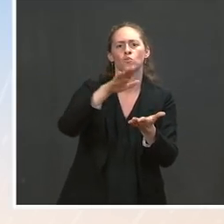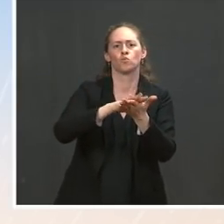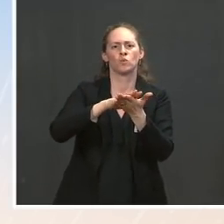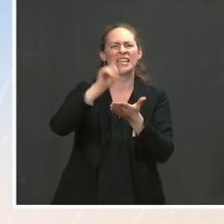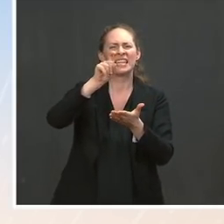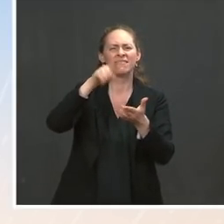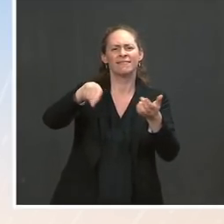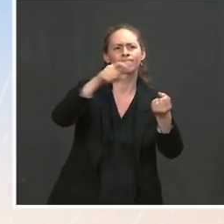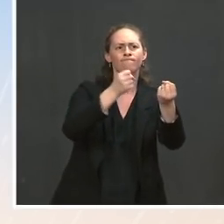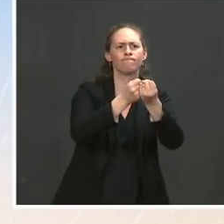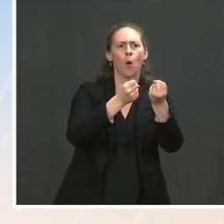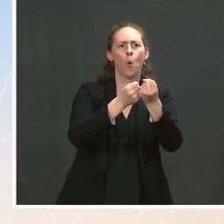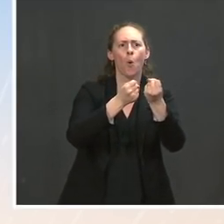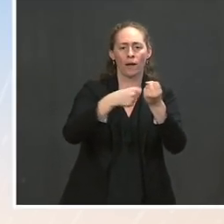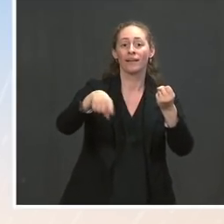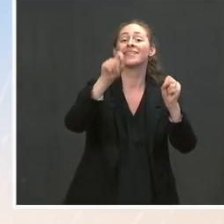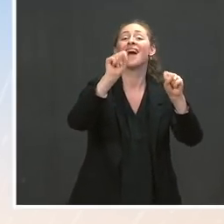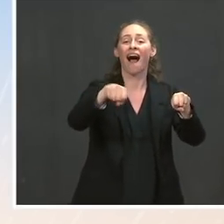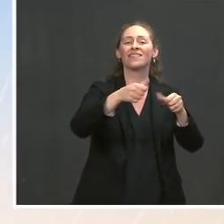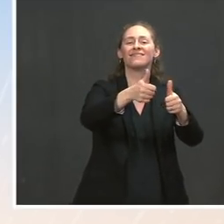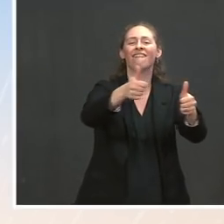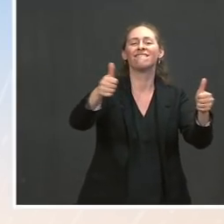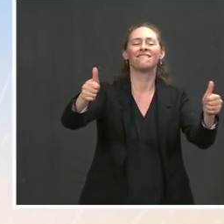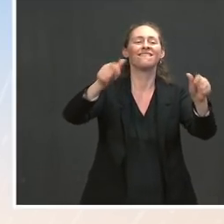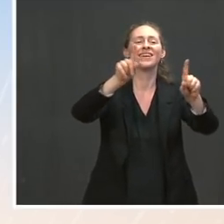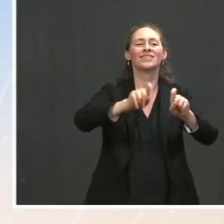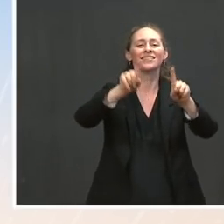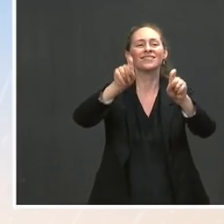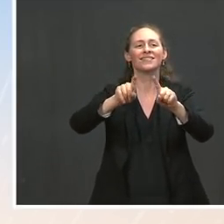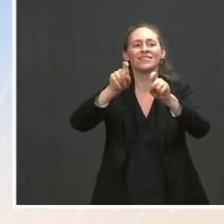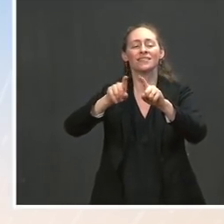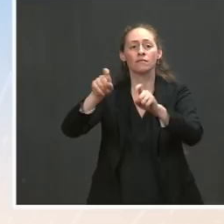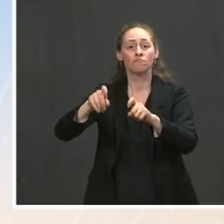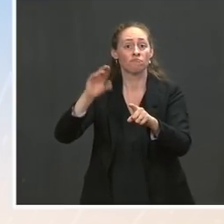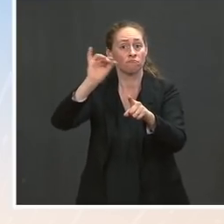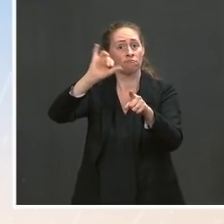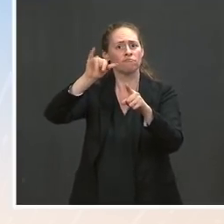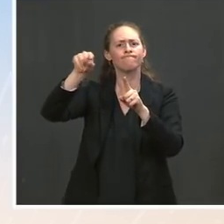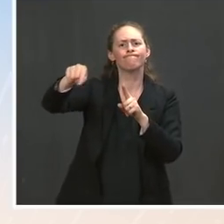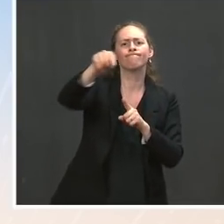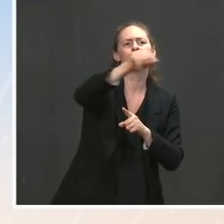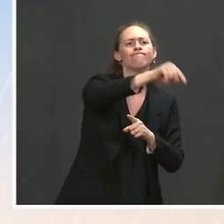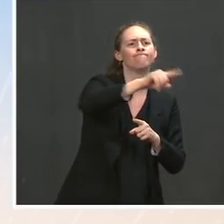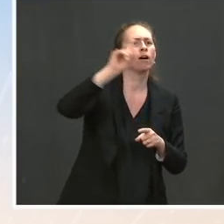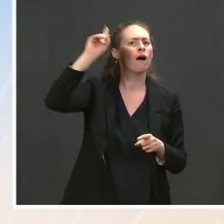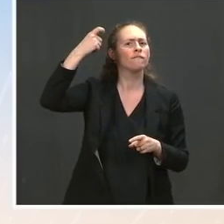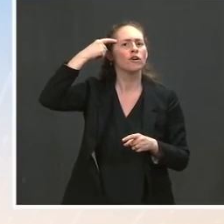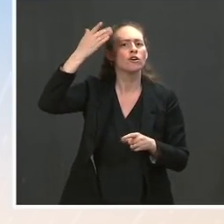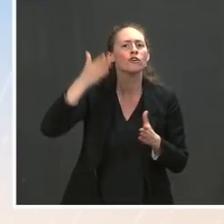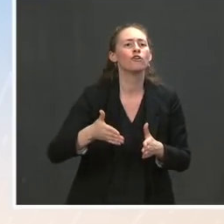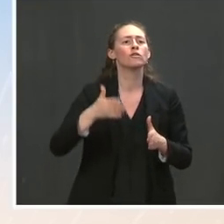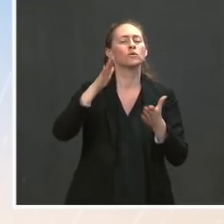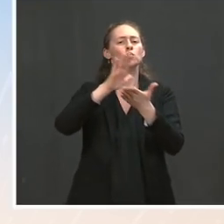to communicate about to governors, to school leaders, to businesses, about the importance of testing and we have resources now